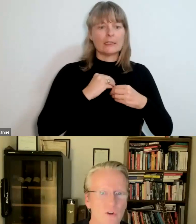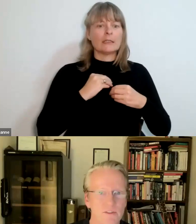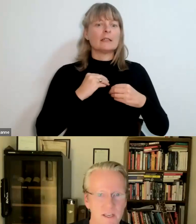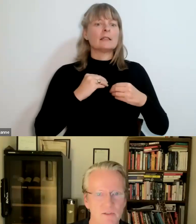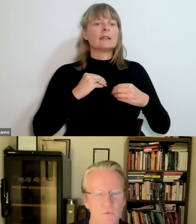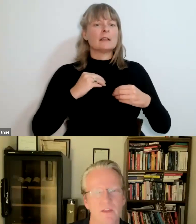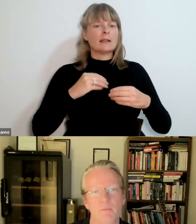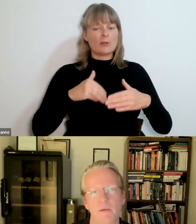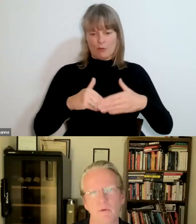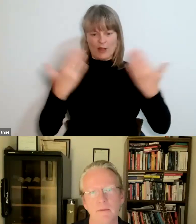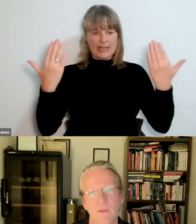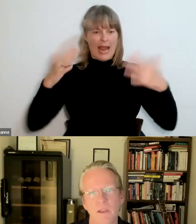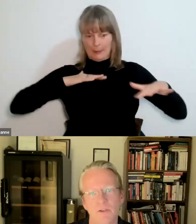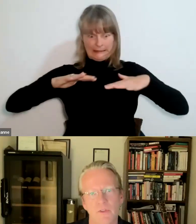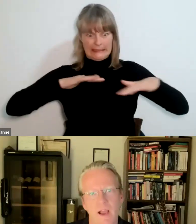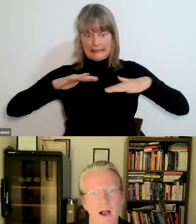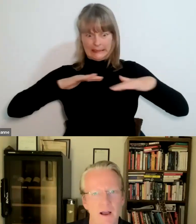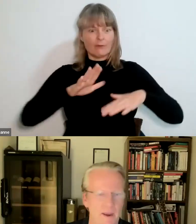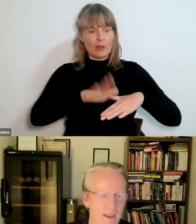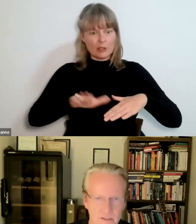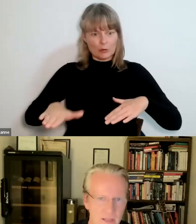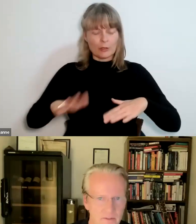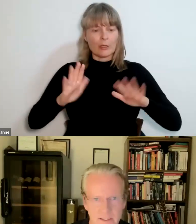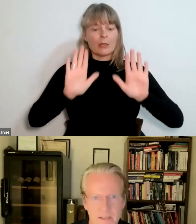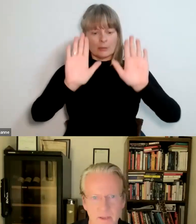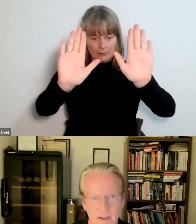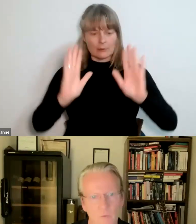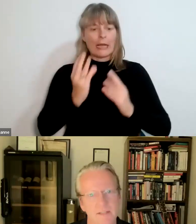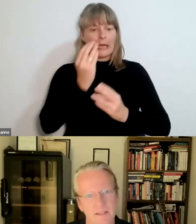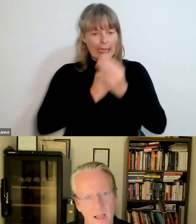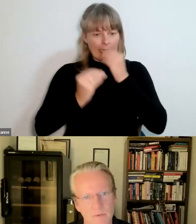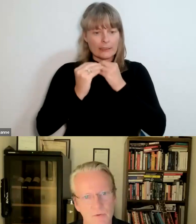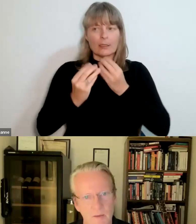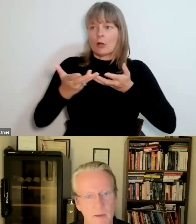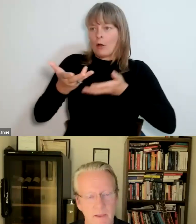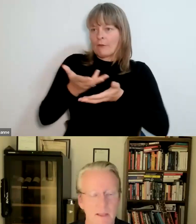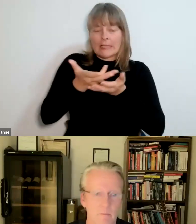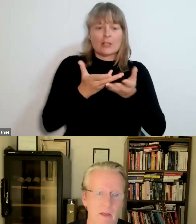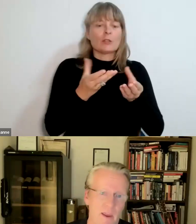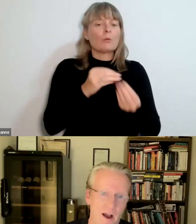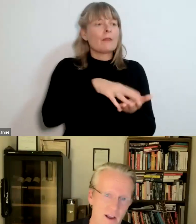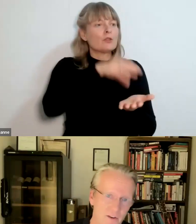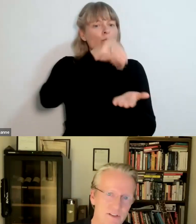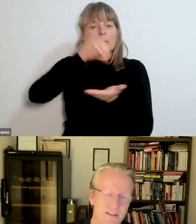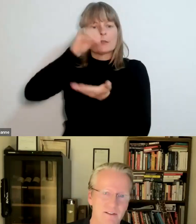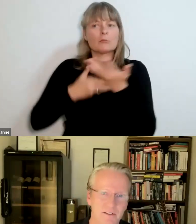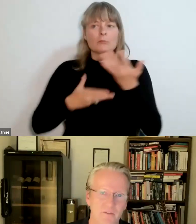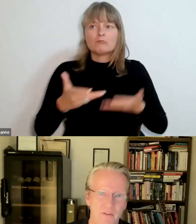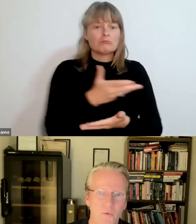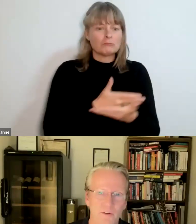building this culture of health and well-being. Using the school meal as a case for learning the importance of healthy eating, the importance